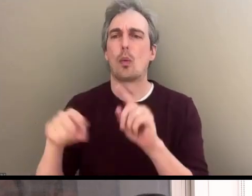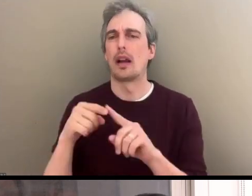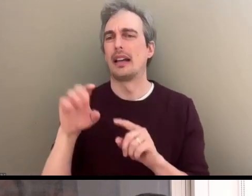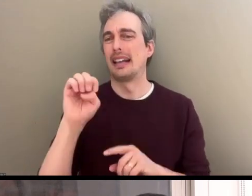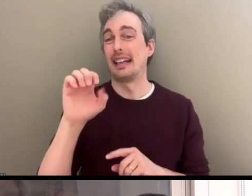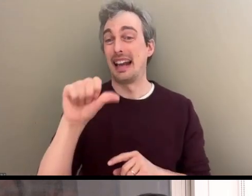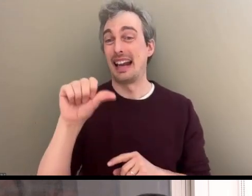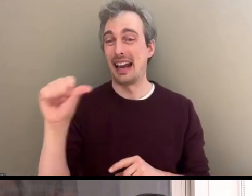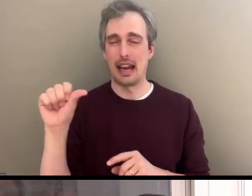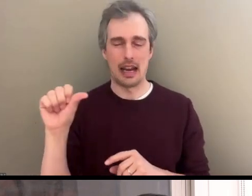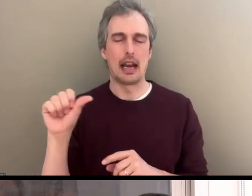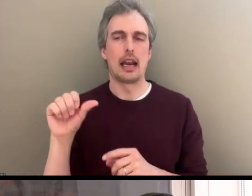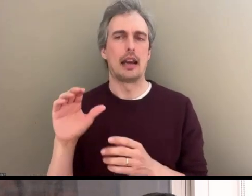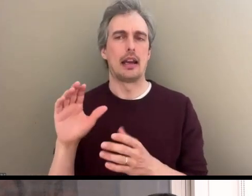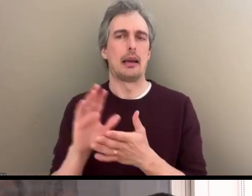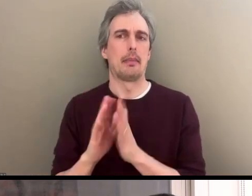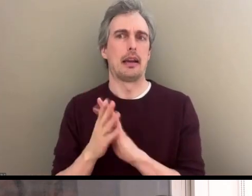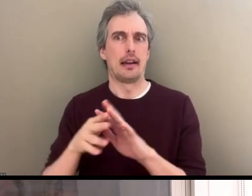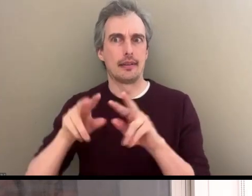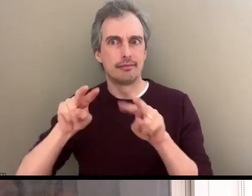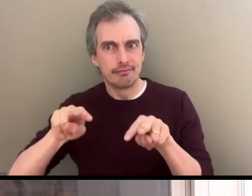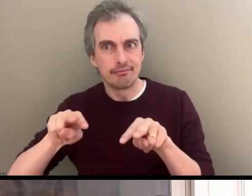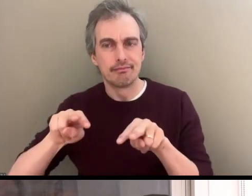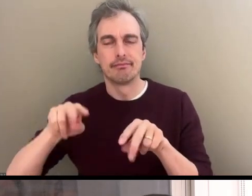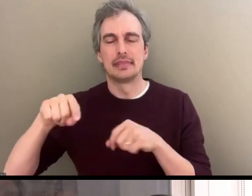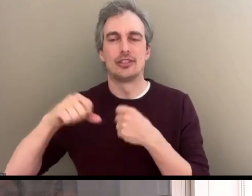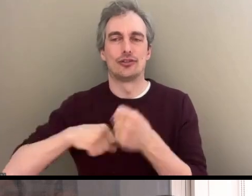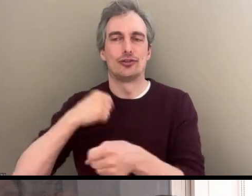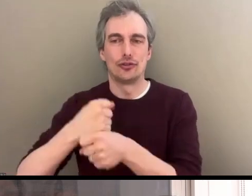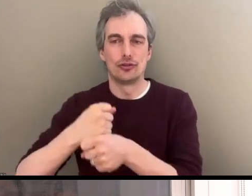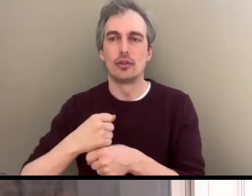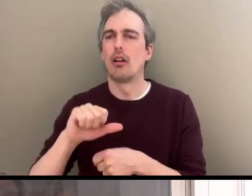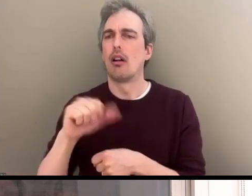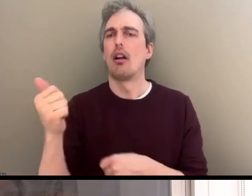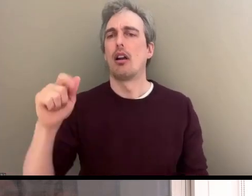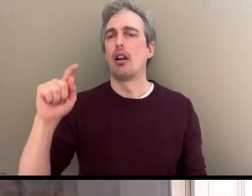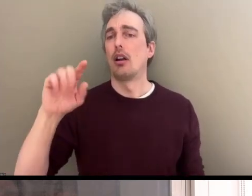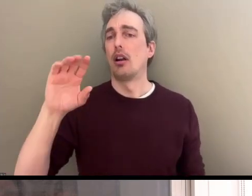But there are other tools in the catalog, you know, such as monitor, where you